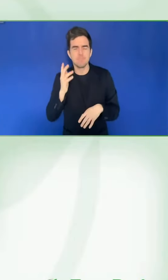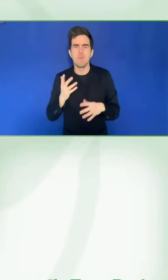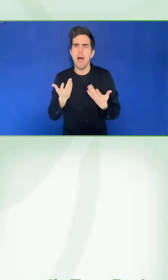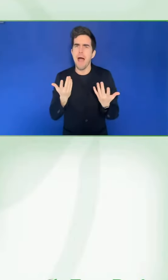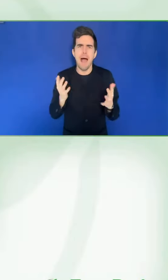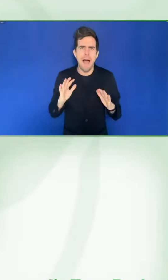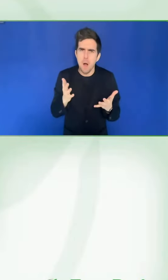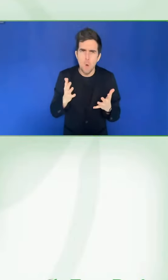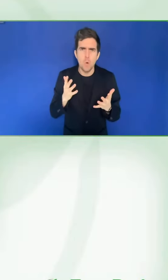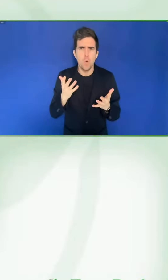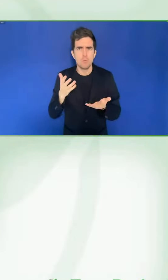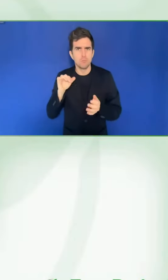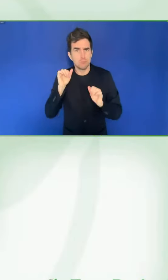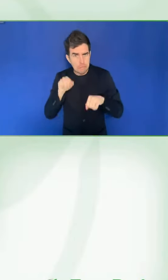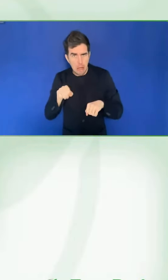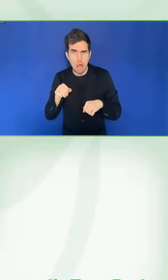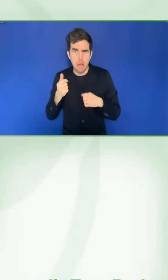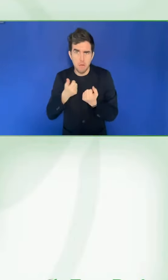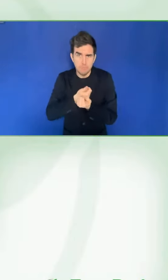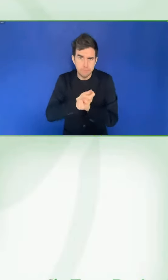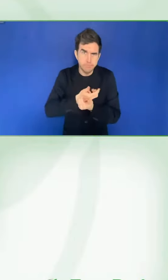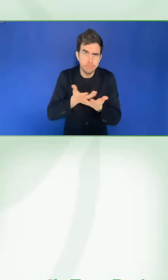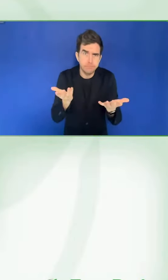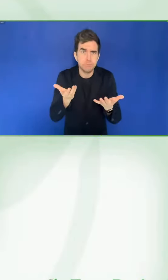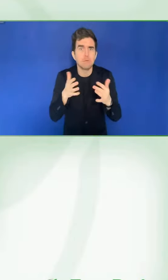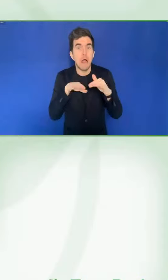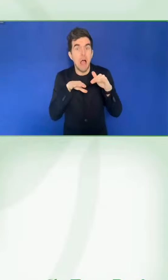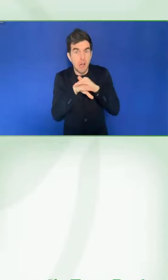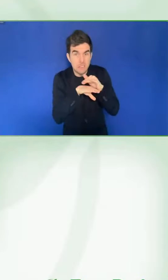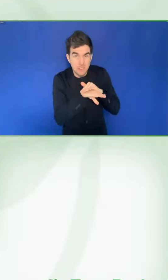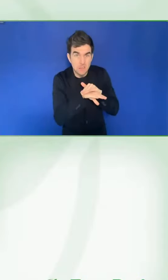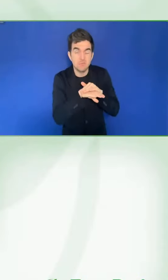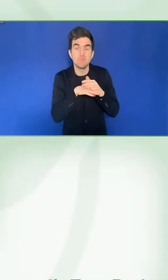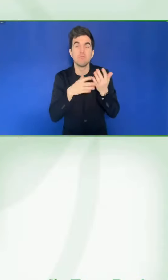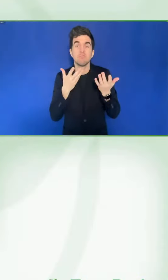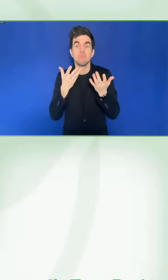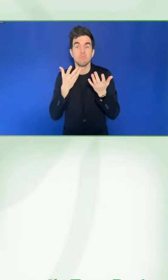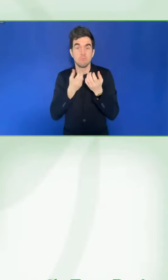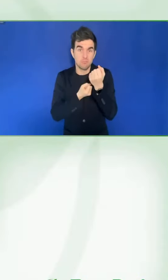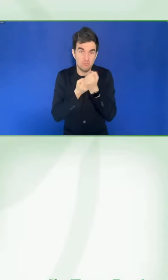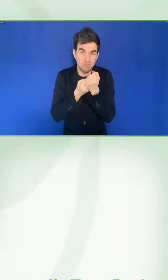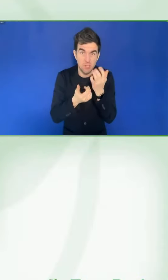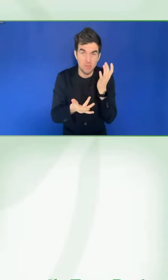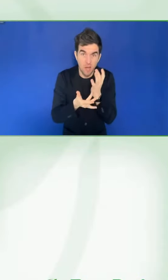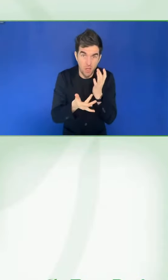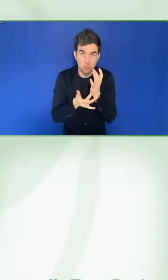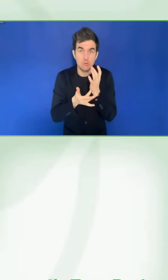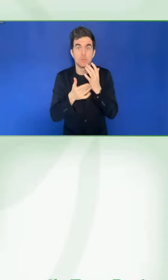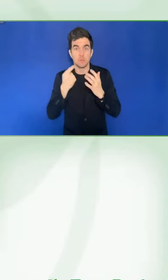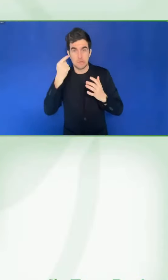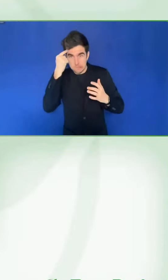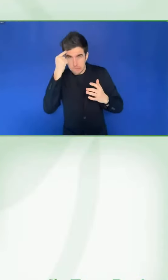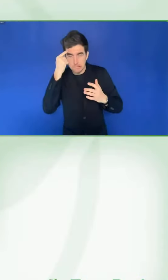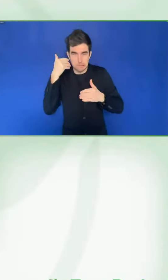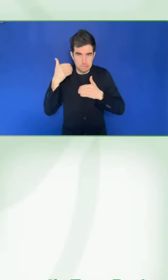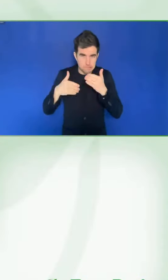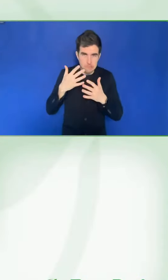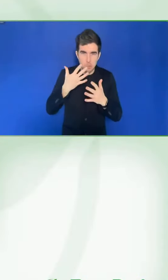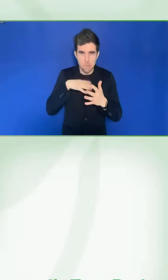I have four wonderful panellists here and they can dive into the letter and not lose